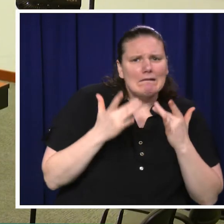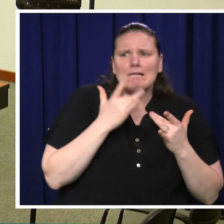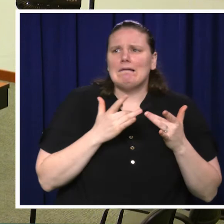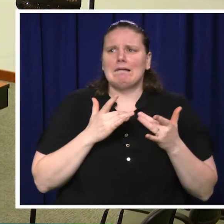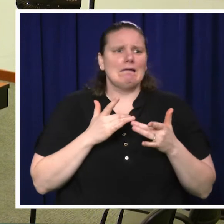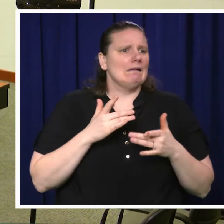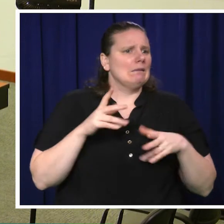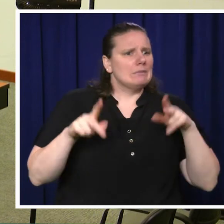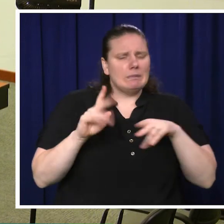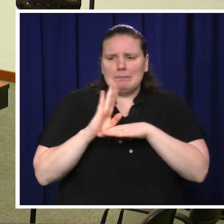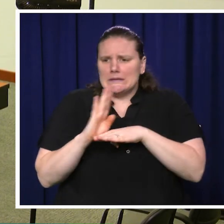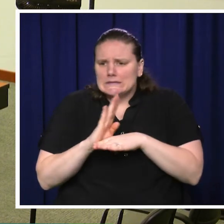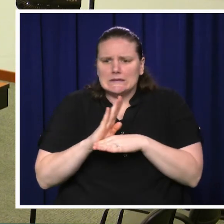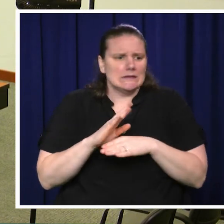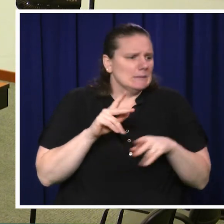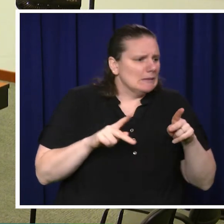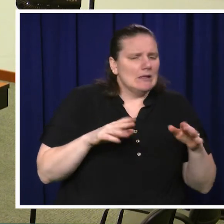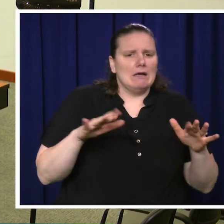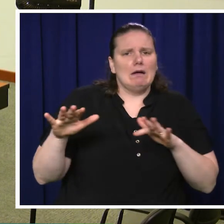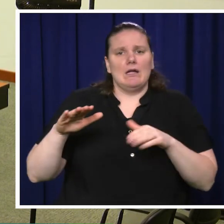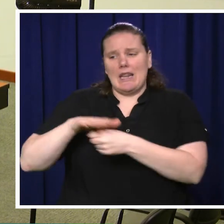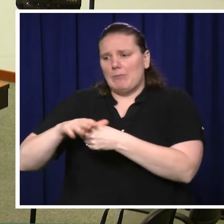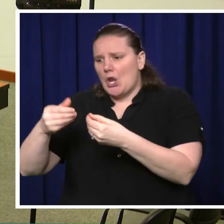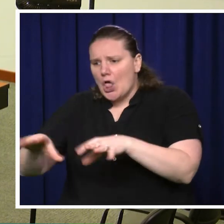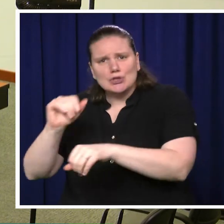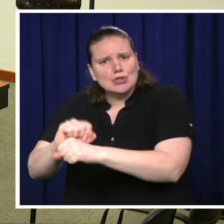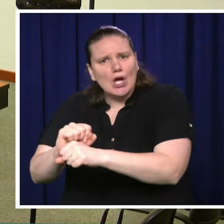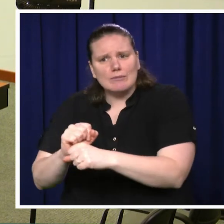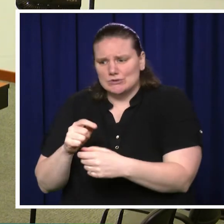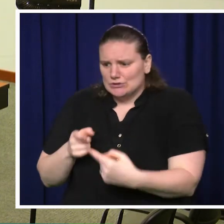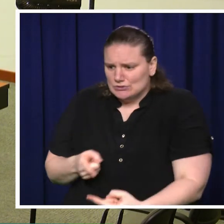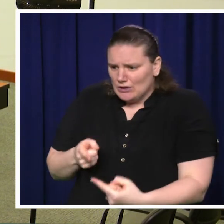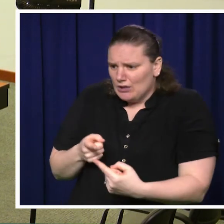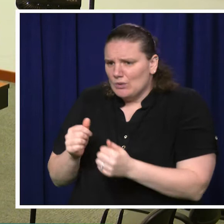The pandemic has brought hardship to residents and local businesses. Our neighbors have lost jobs.